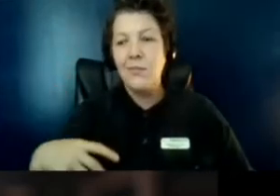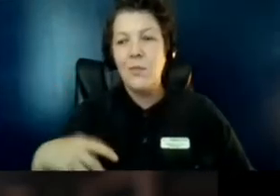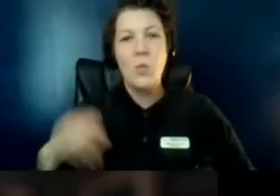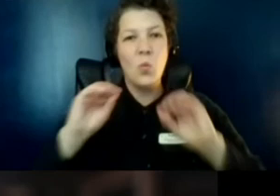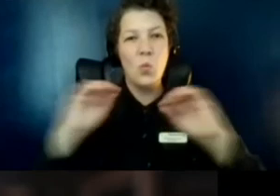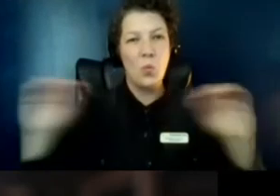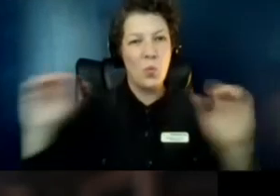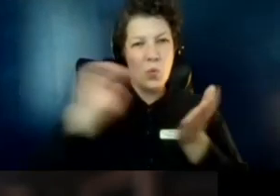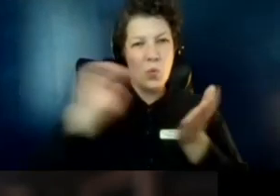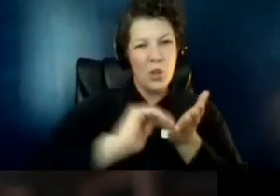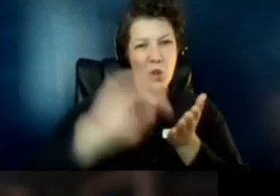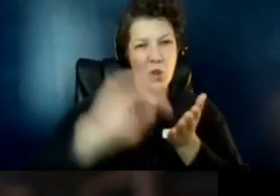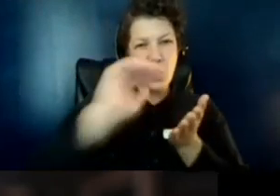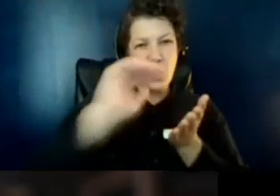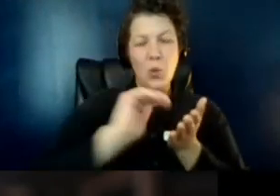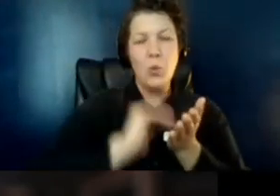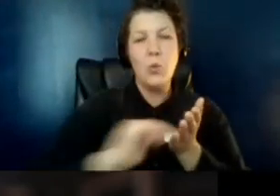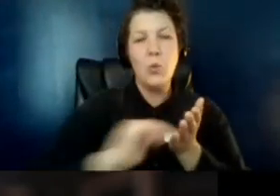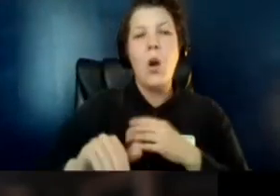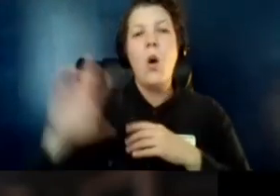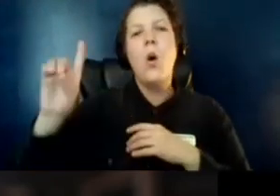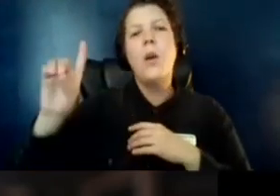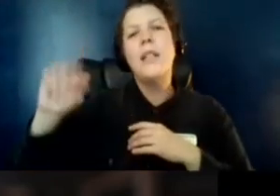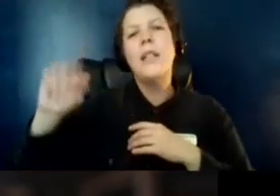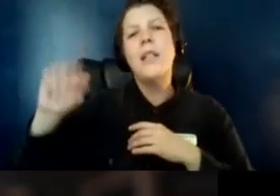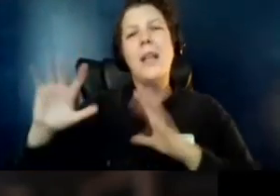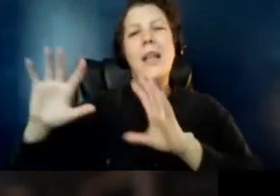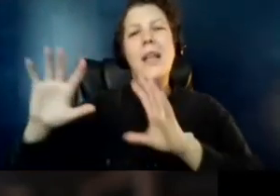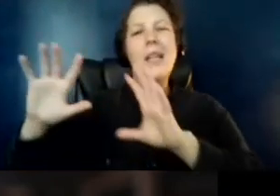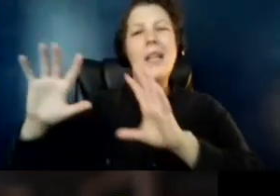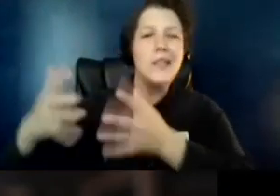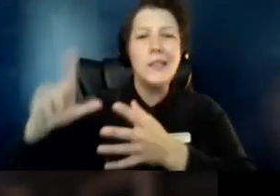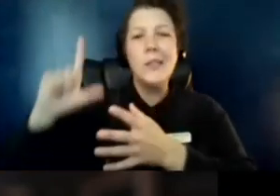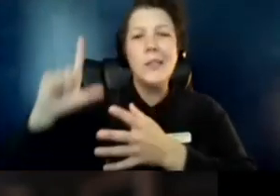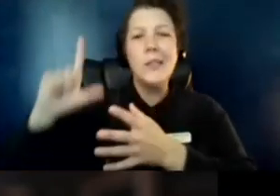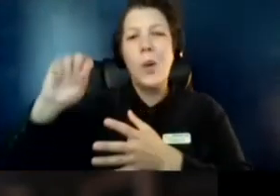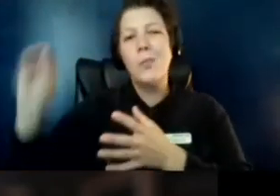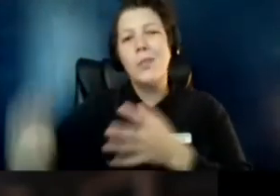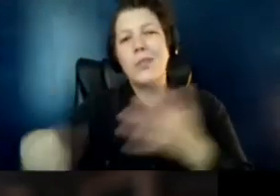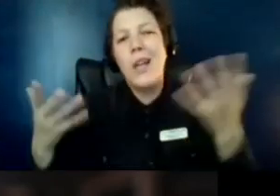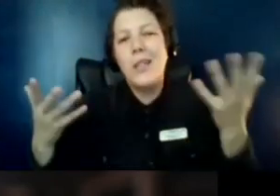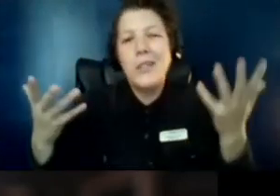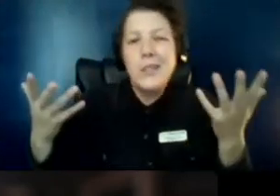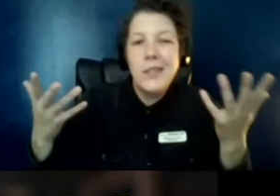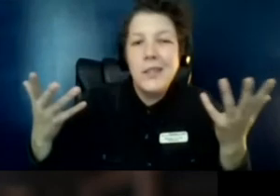last mile. We have to be saying no, we're designing for everybody.